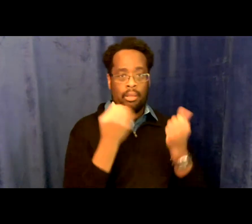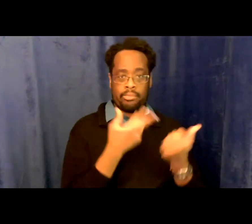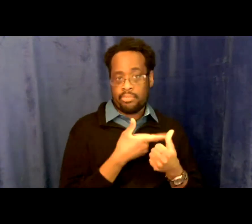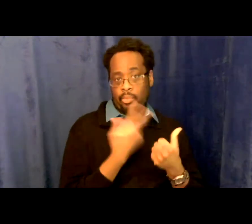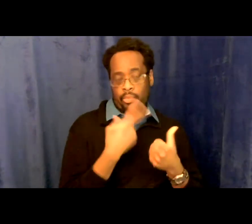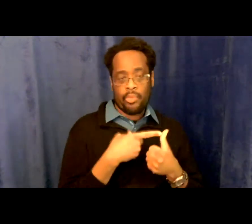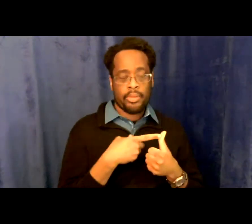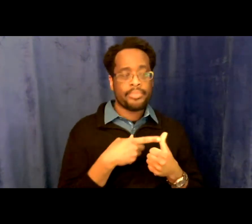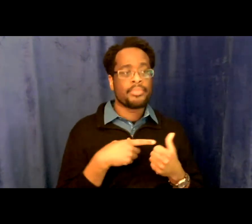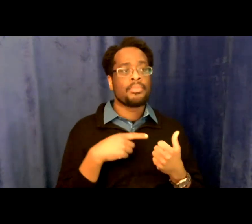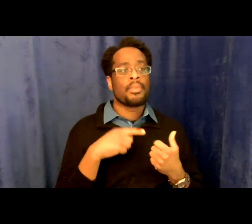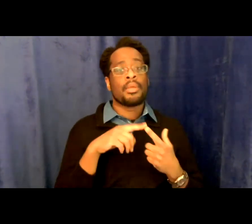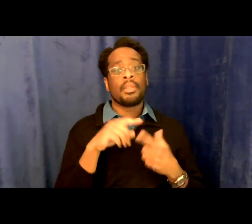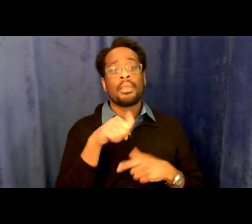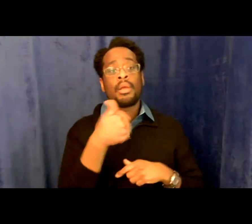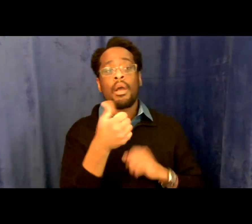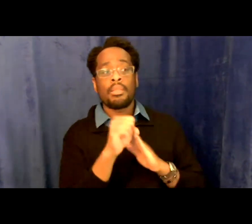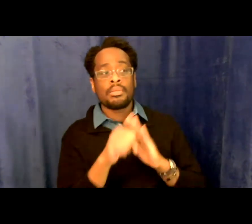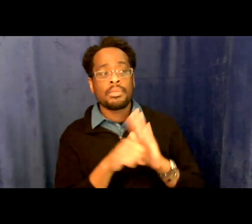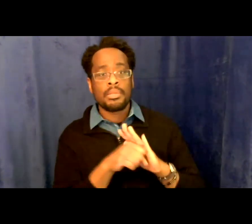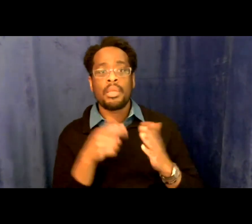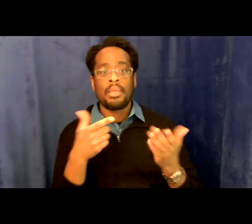but they were able to communicate and do as best as they could